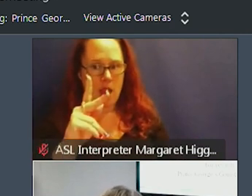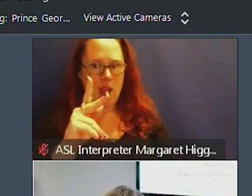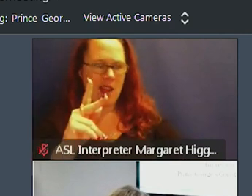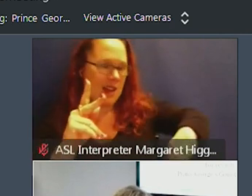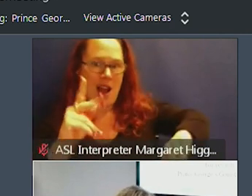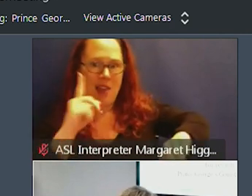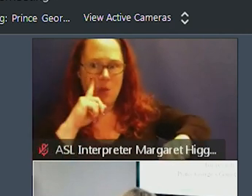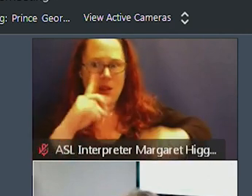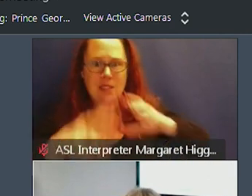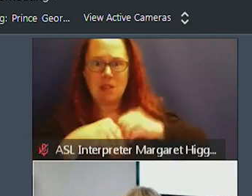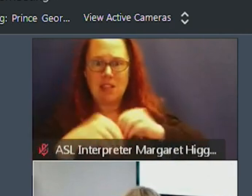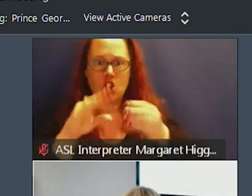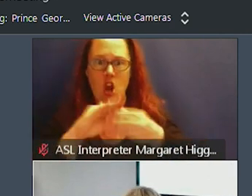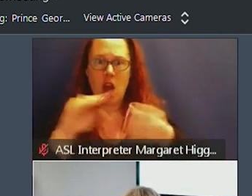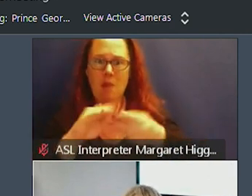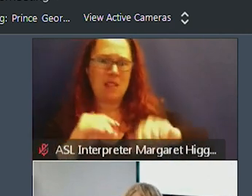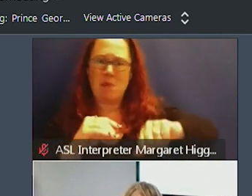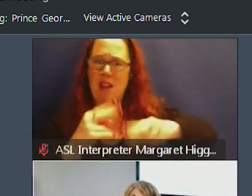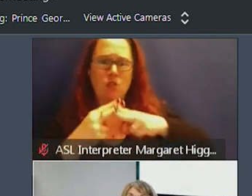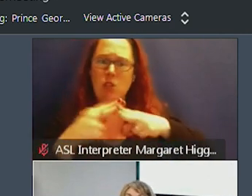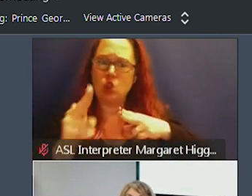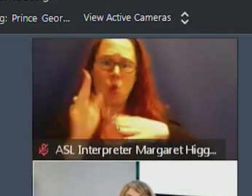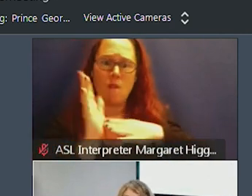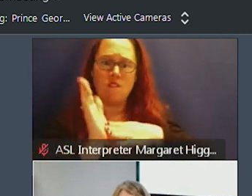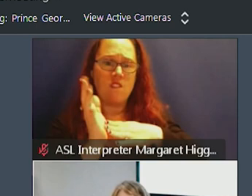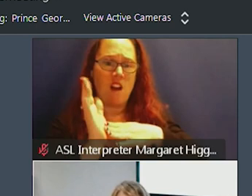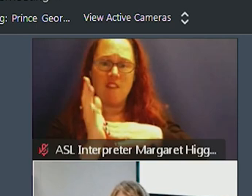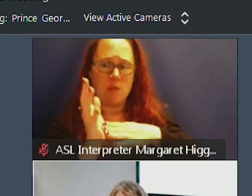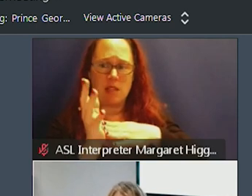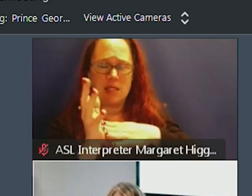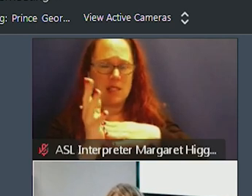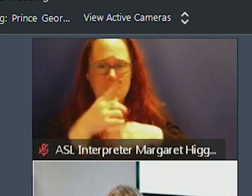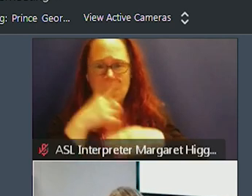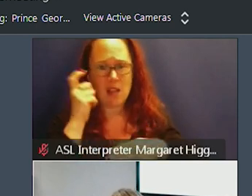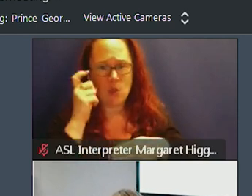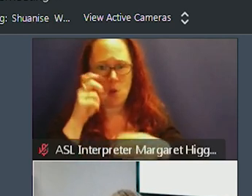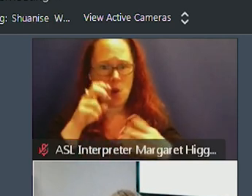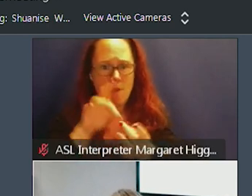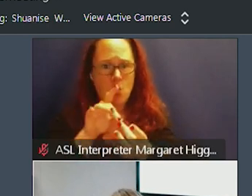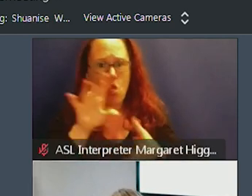but they can only be like five minutes worth because otherwise you'd have to hit on another line. Okay. Okay.